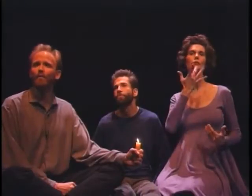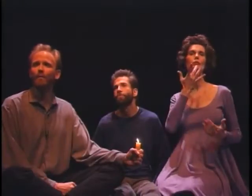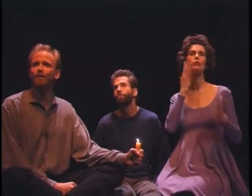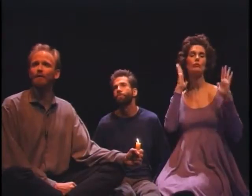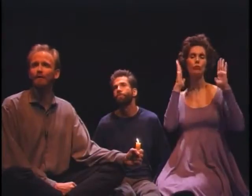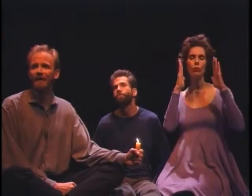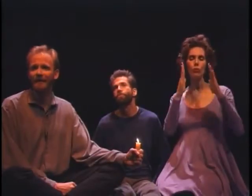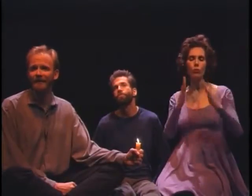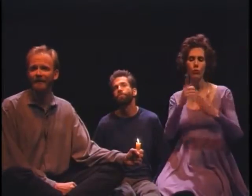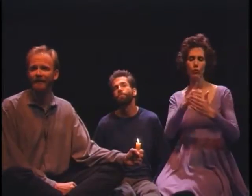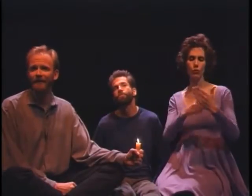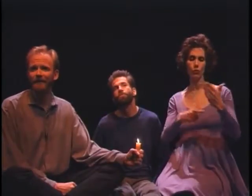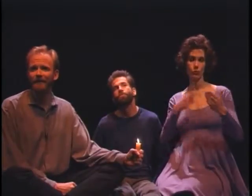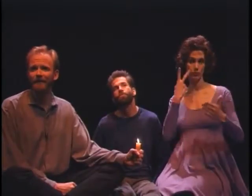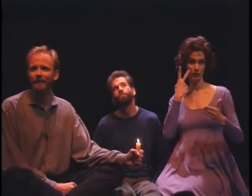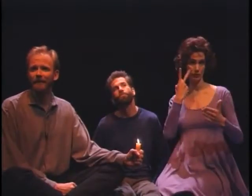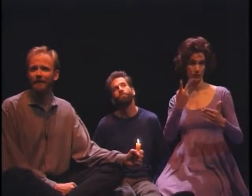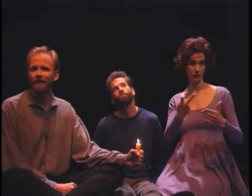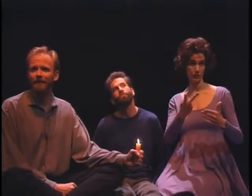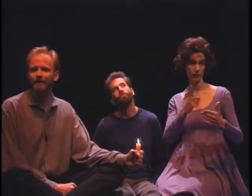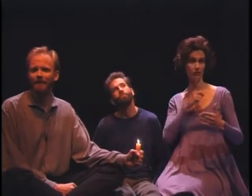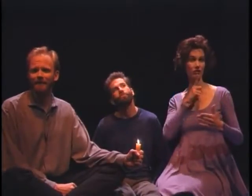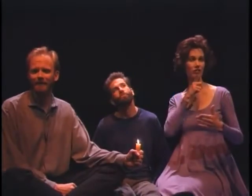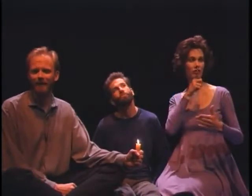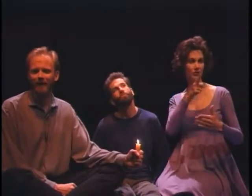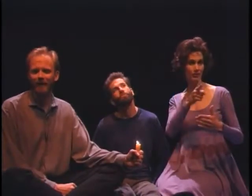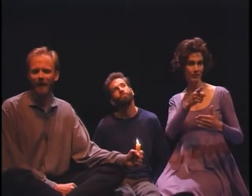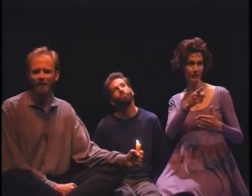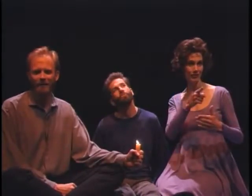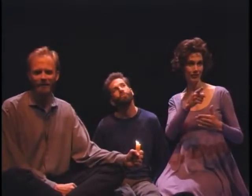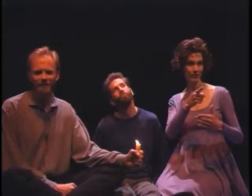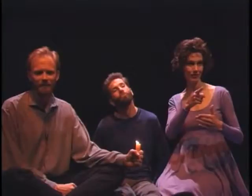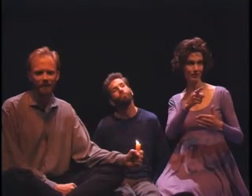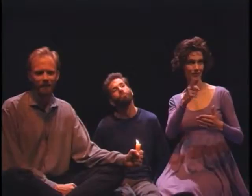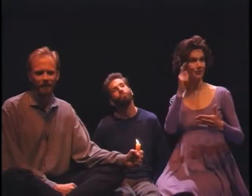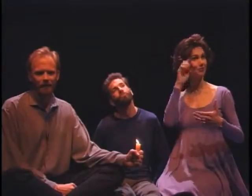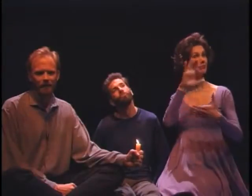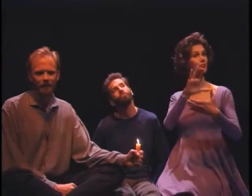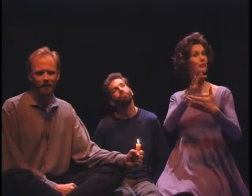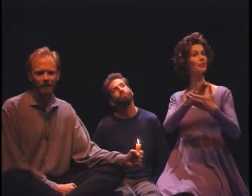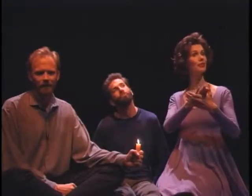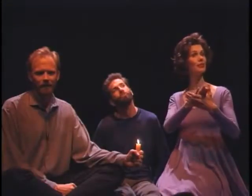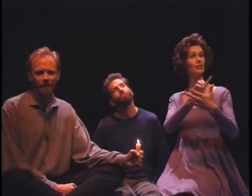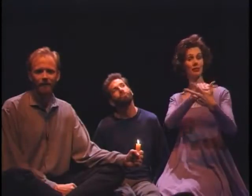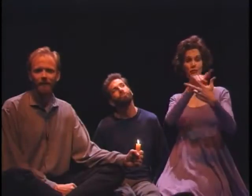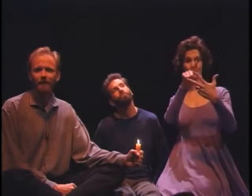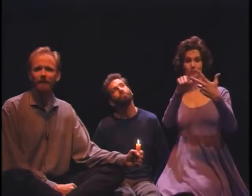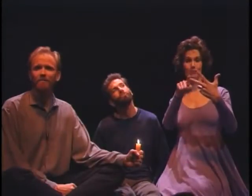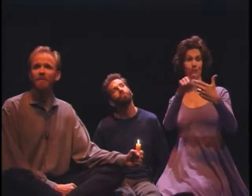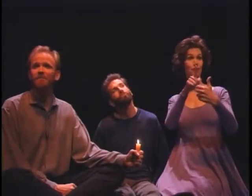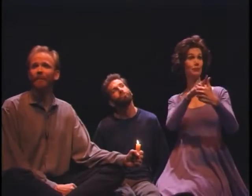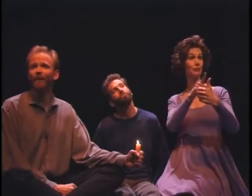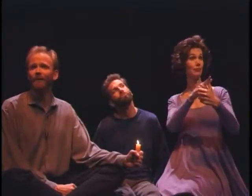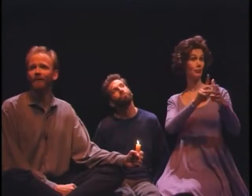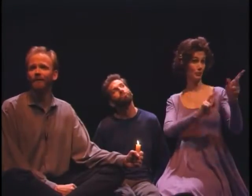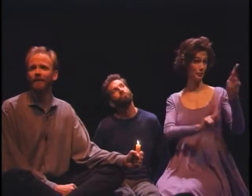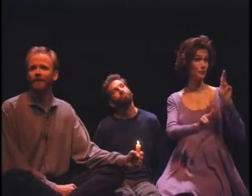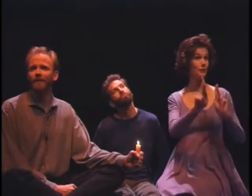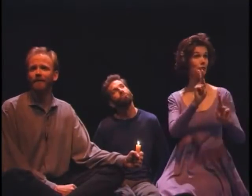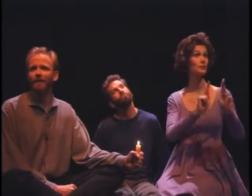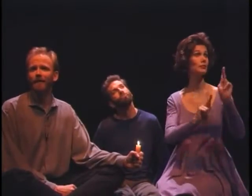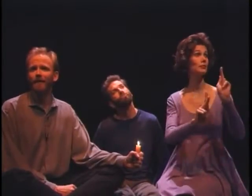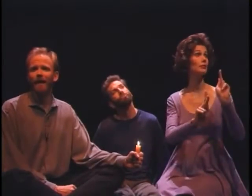real to me I believe and people